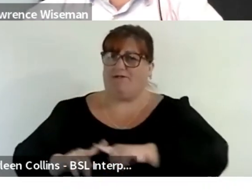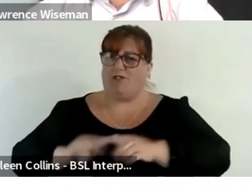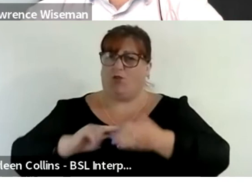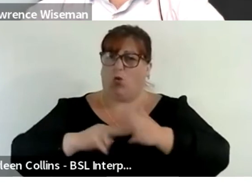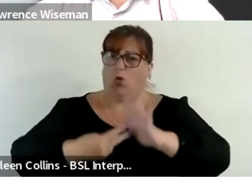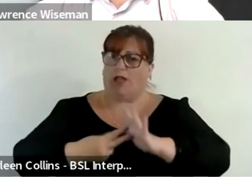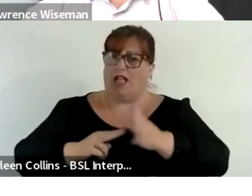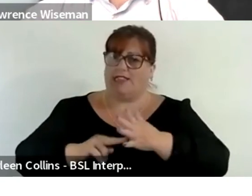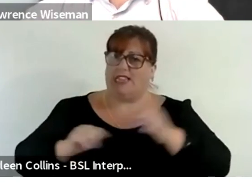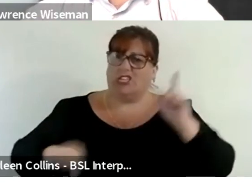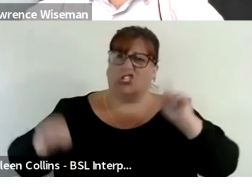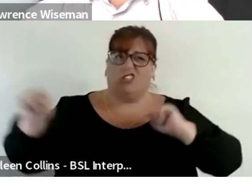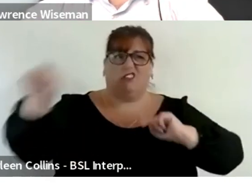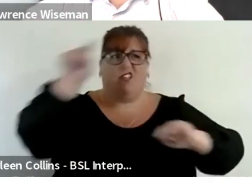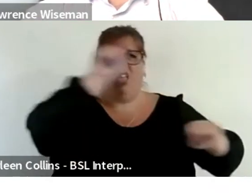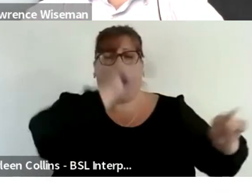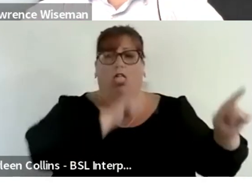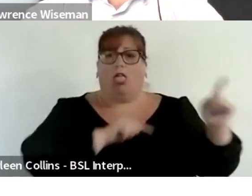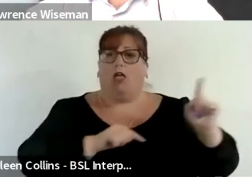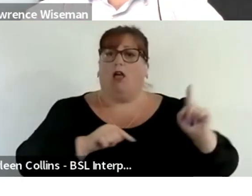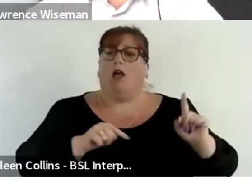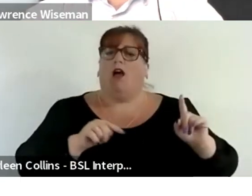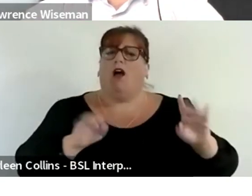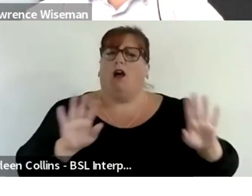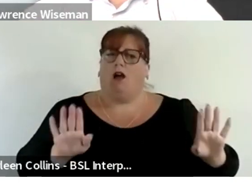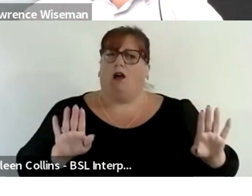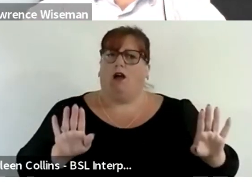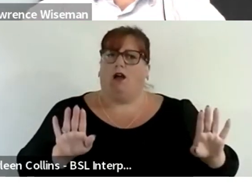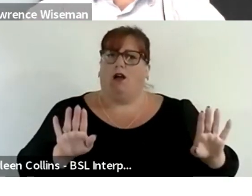come Baqubah, was because of the culture it has for everyone.